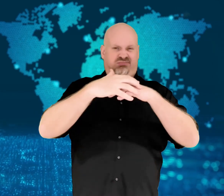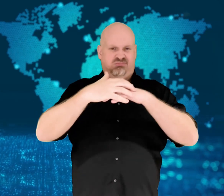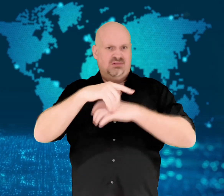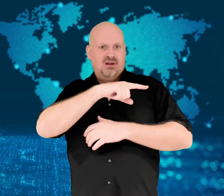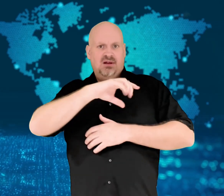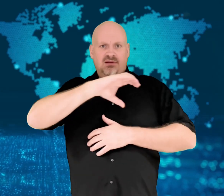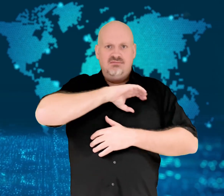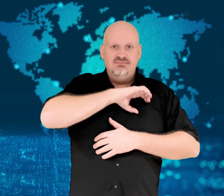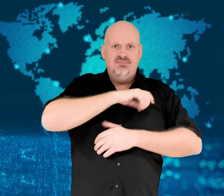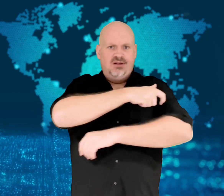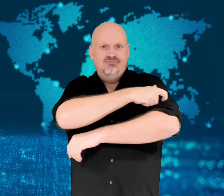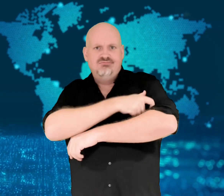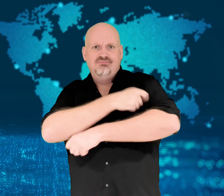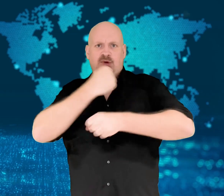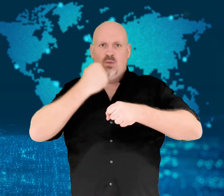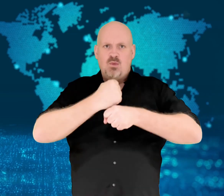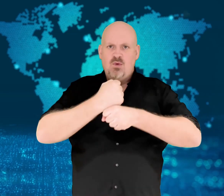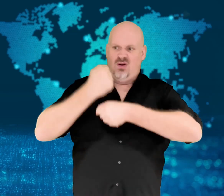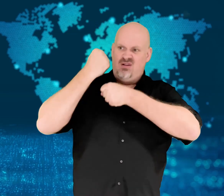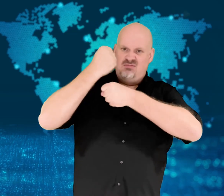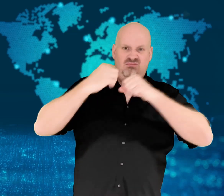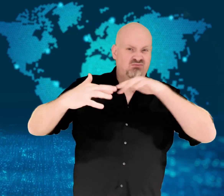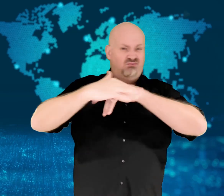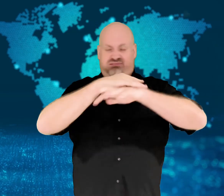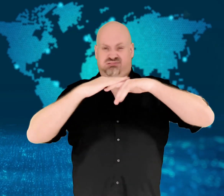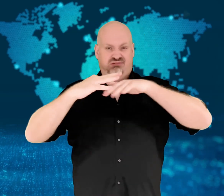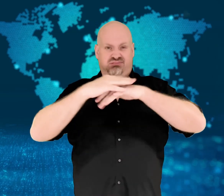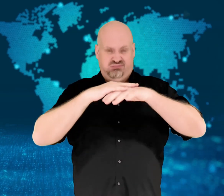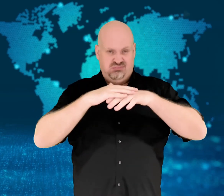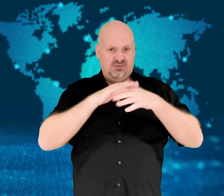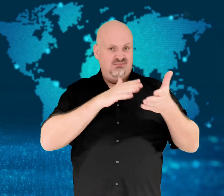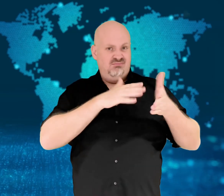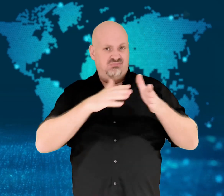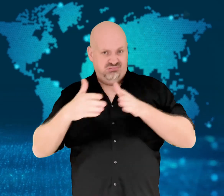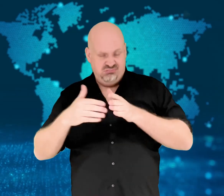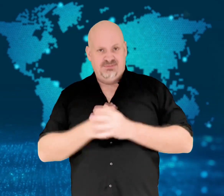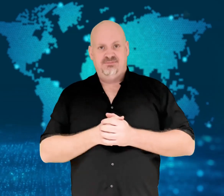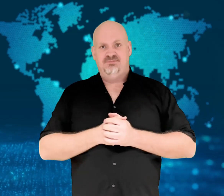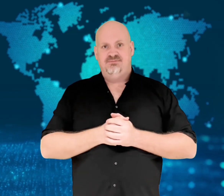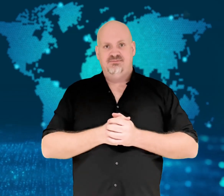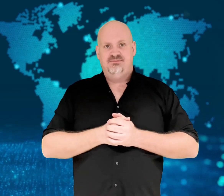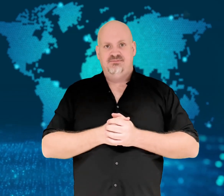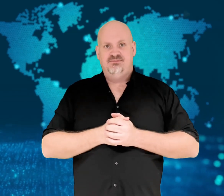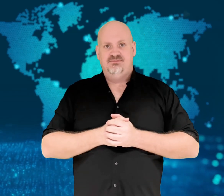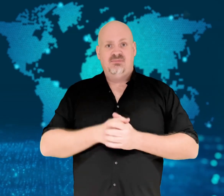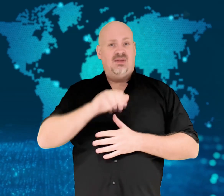At least 59 protesters have been injured.